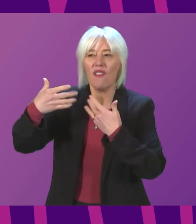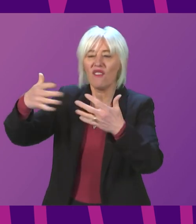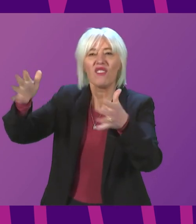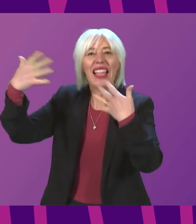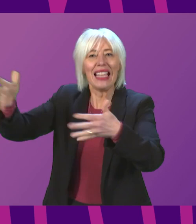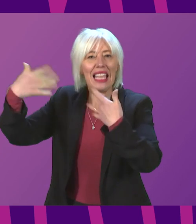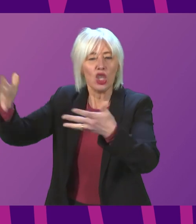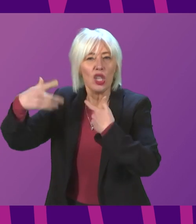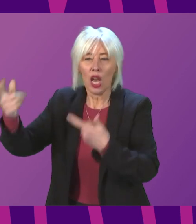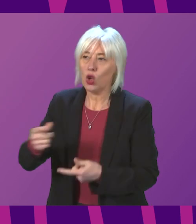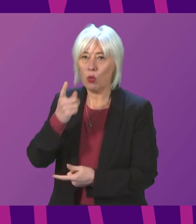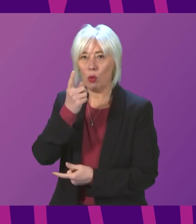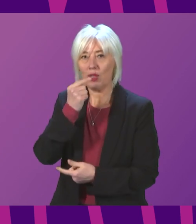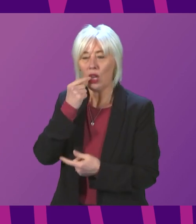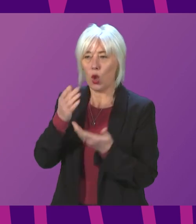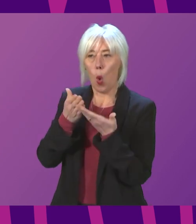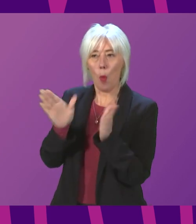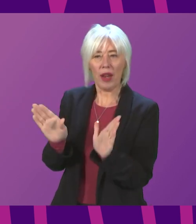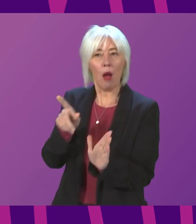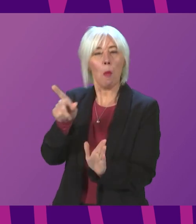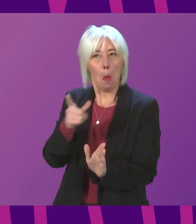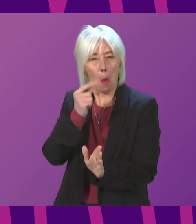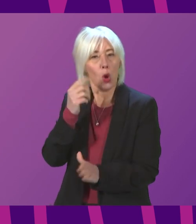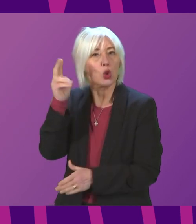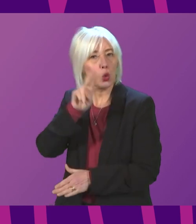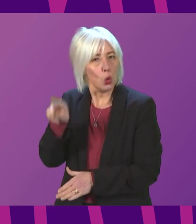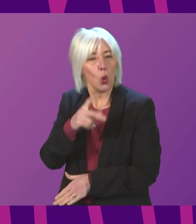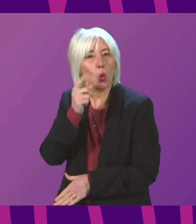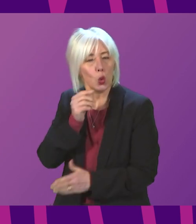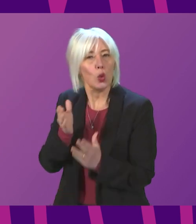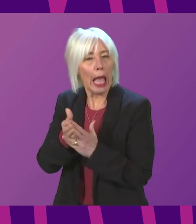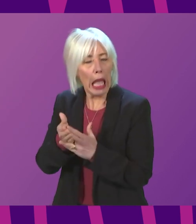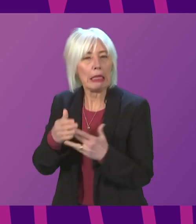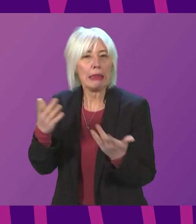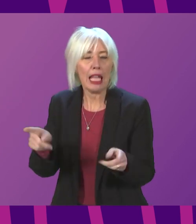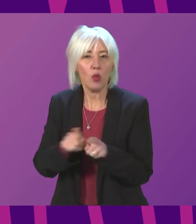the eligibility for it. As Gillian Mackay knows, we have provided councils with additional